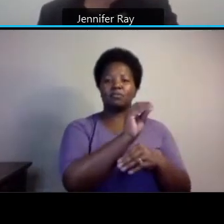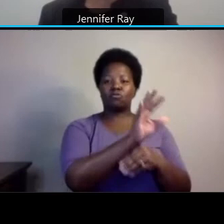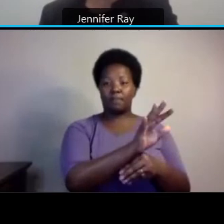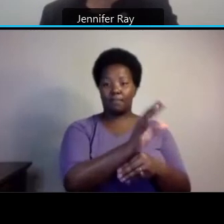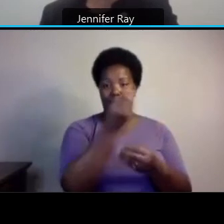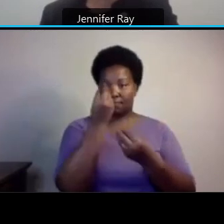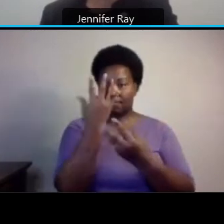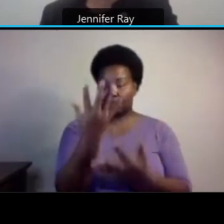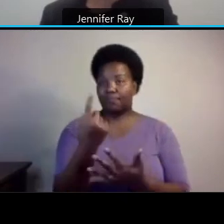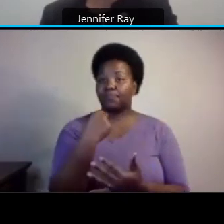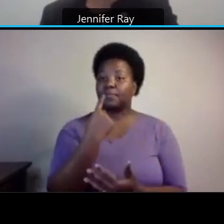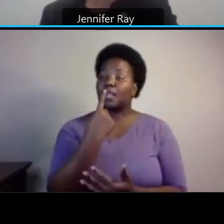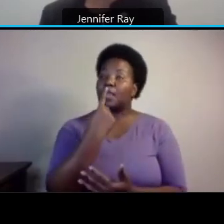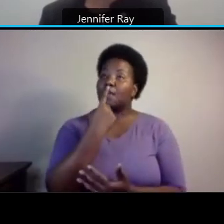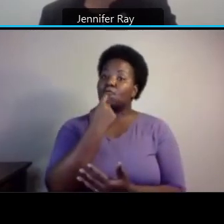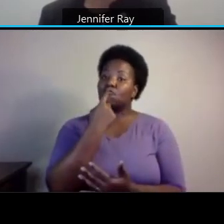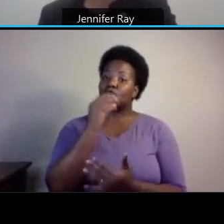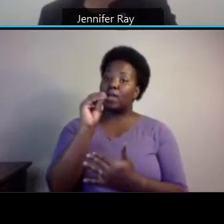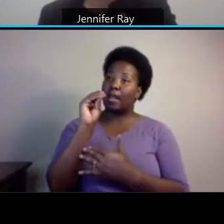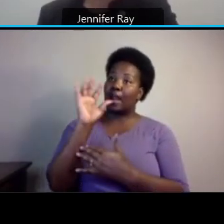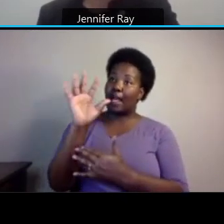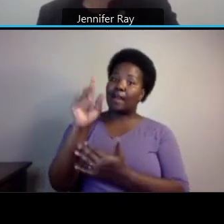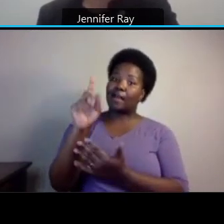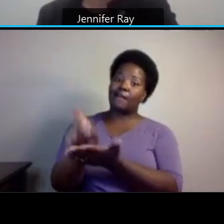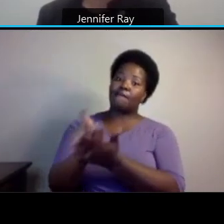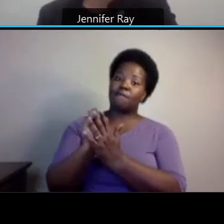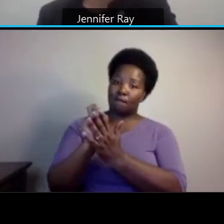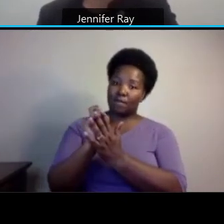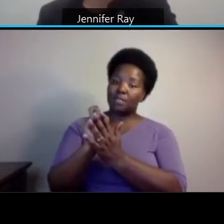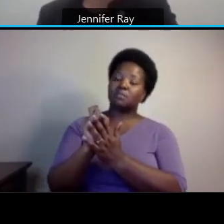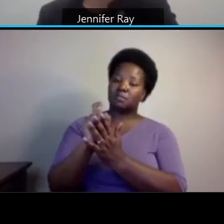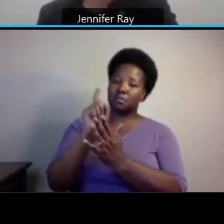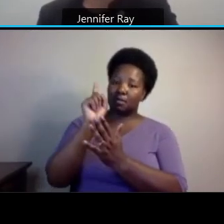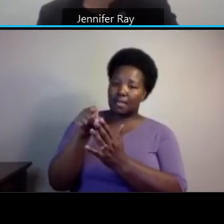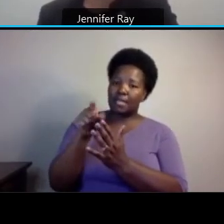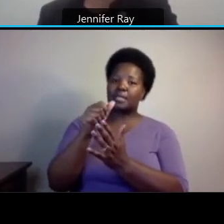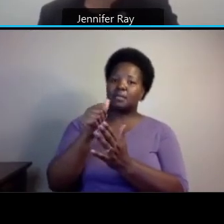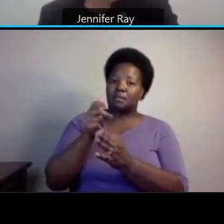camera requires in-ground construction and hence is included in the project